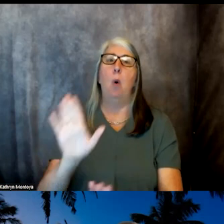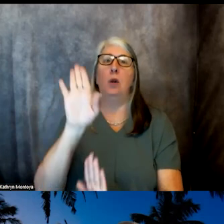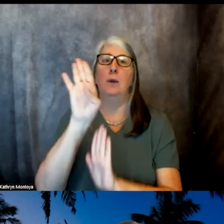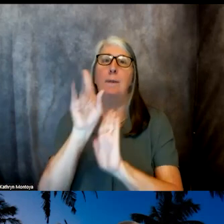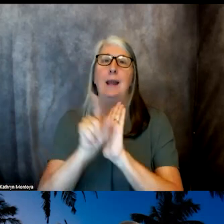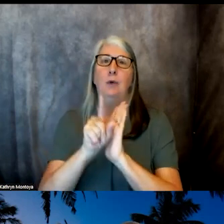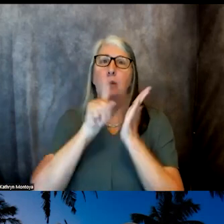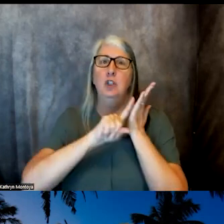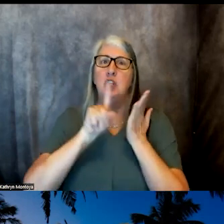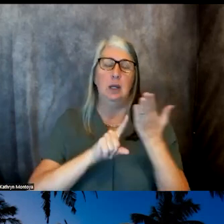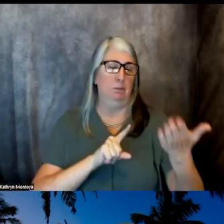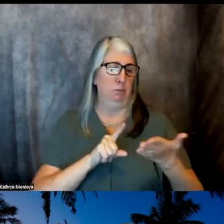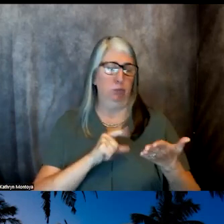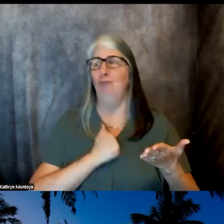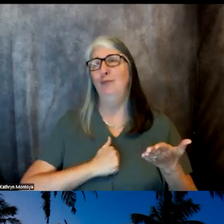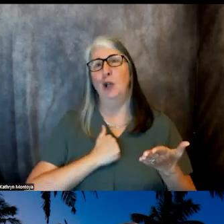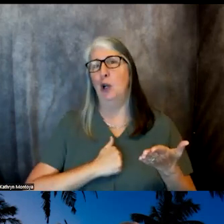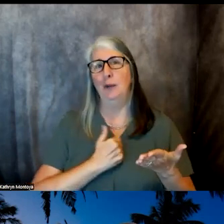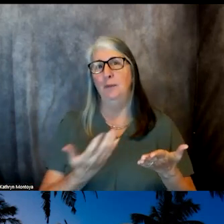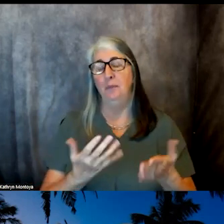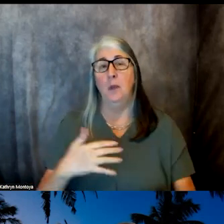SORRY. TALK ABOUT DEFINITION OF TRAUMA INFORMED.